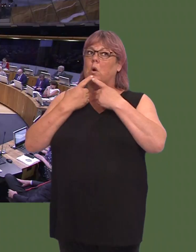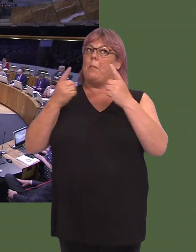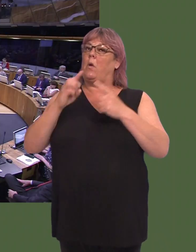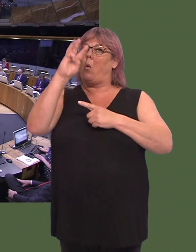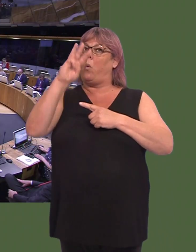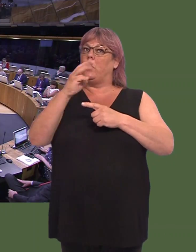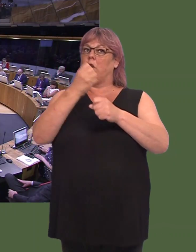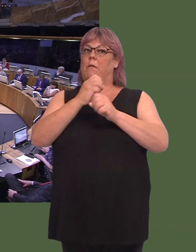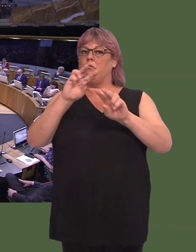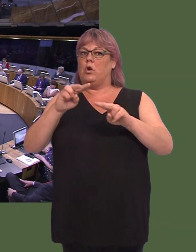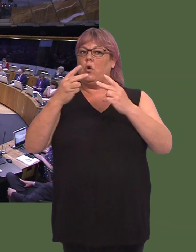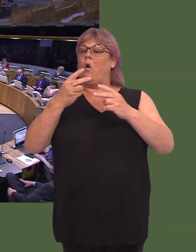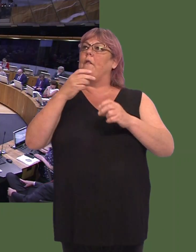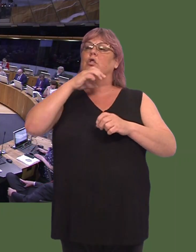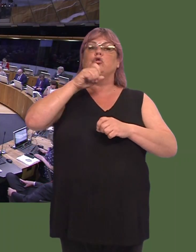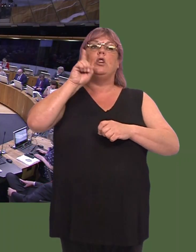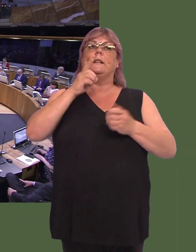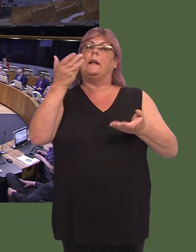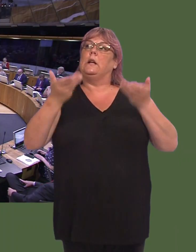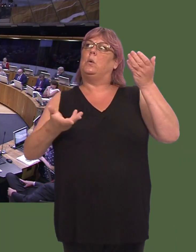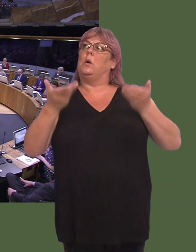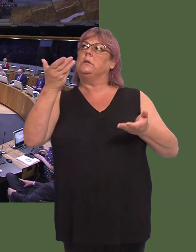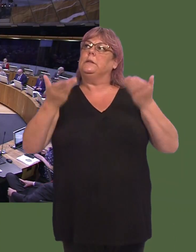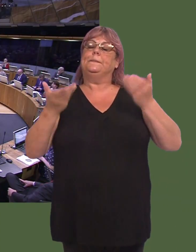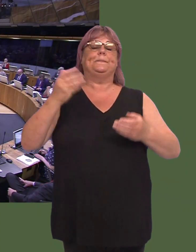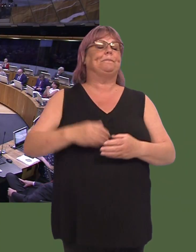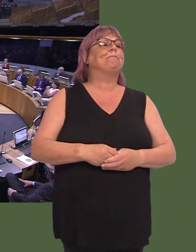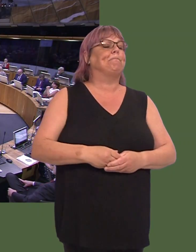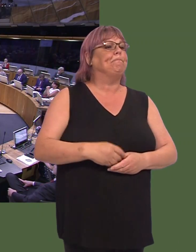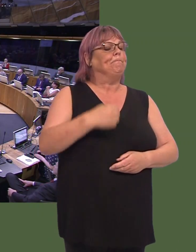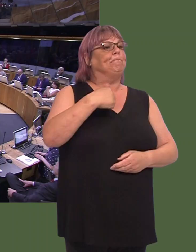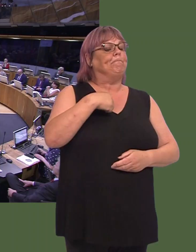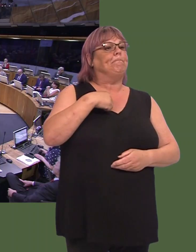A wnaiff y Prif Weinidog ddatganiad am adolygiad Llywodraeth Cymru o gydraddoldeb rhwng y rhywiau? OAQ52540 Carwyn Jones AM: My ambition is for the review